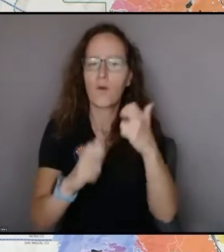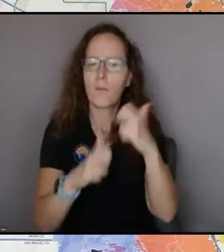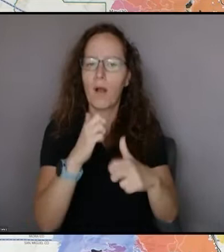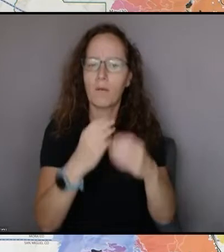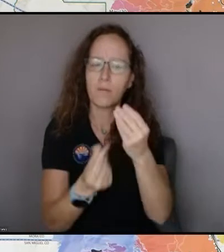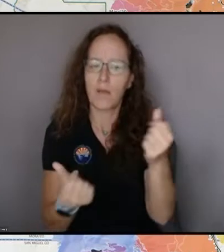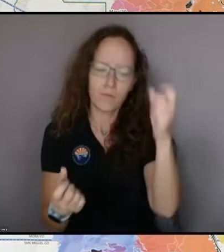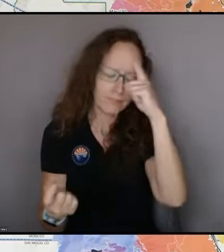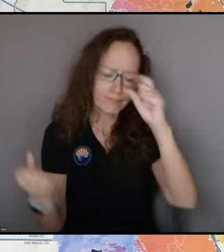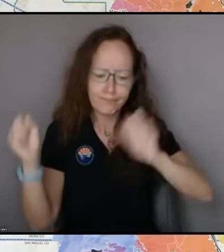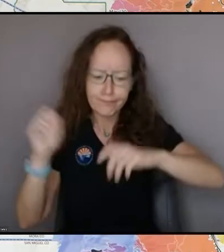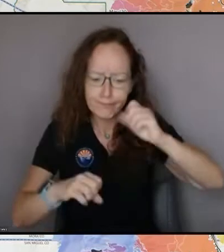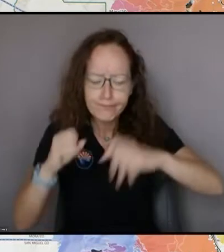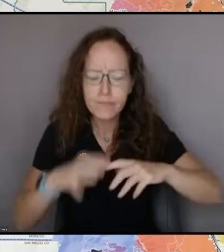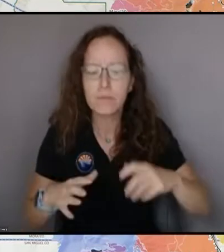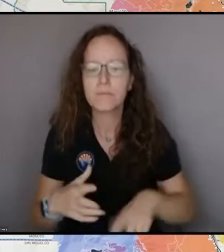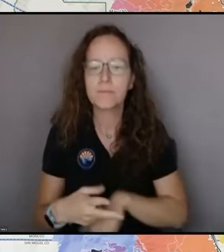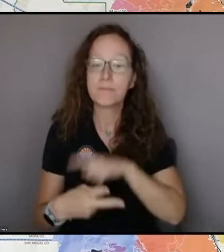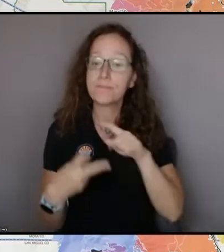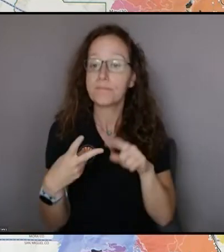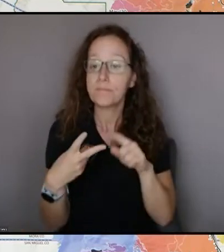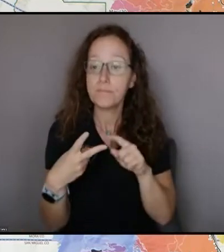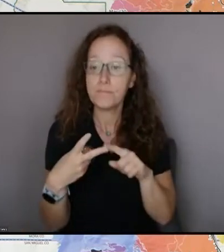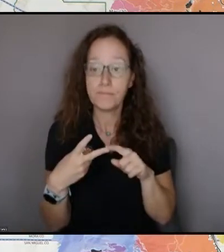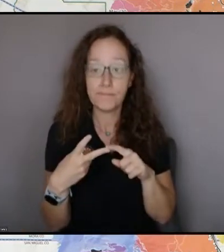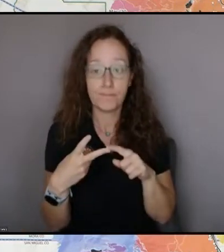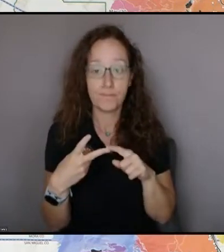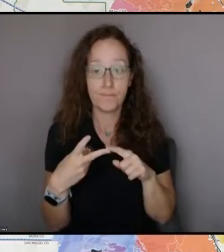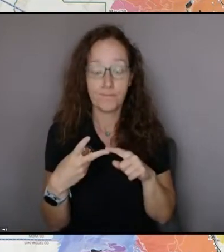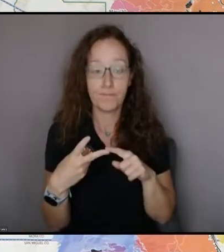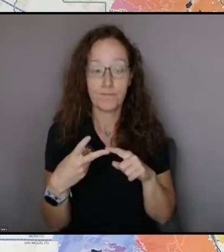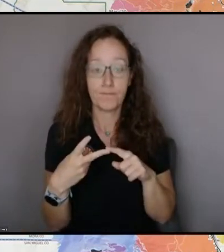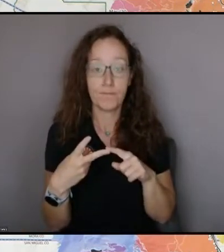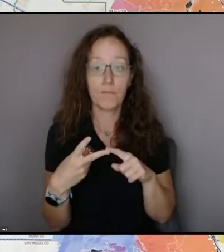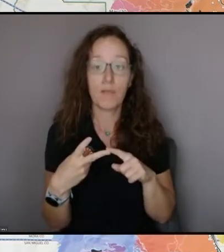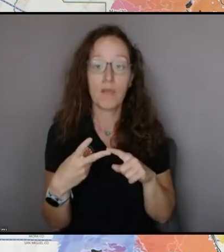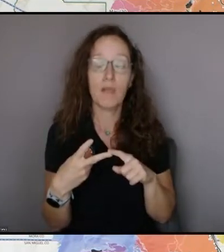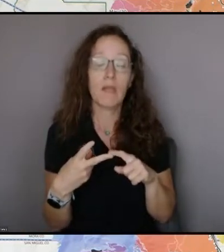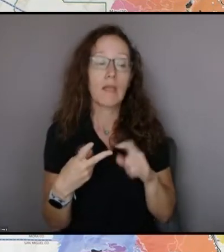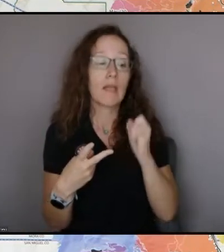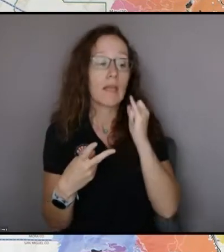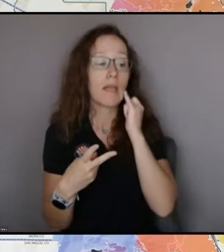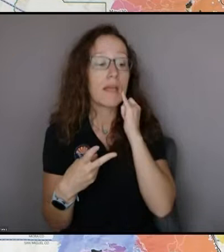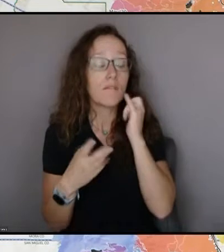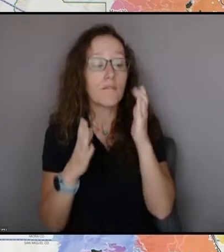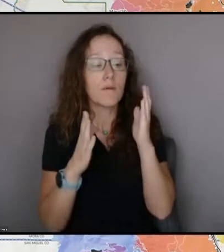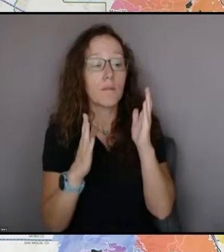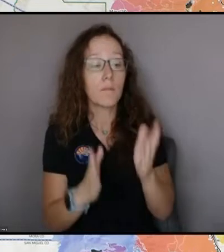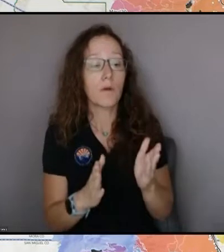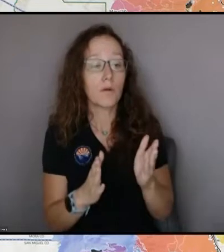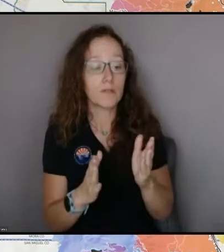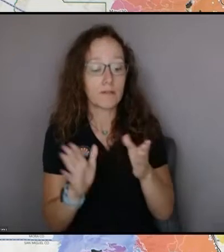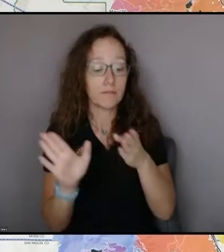questions that are designed to not make somebody wrong if they fail-- if their plan doesn't work. But expose where those